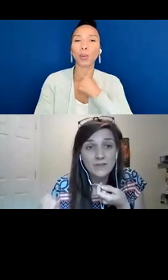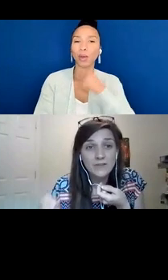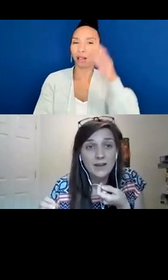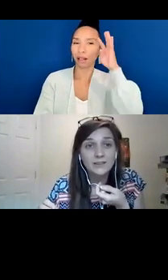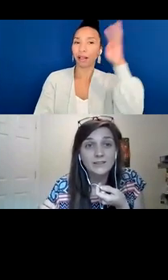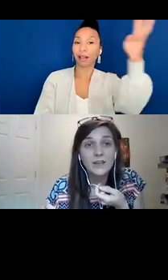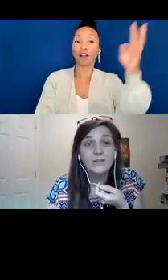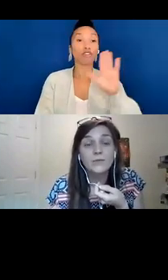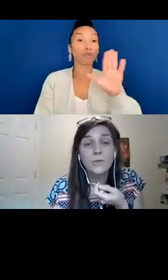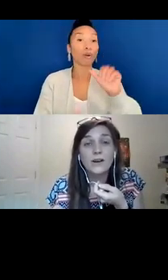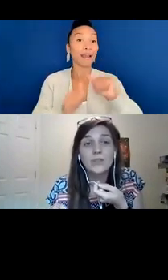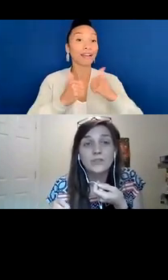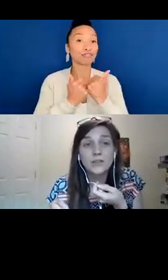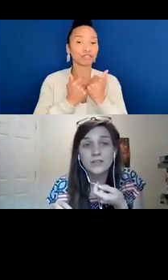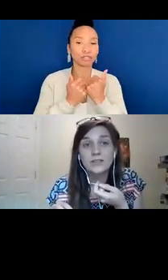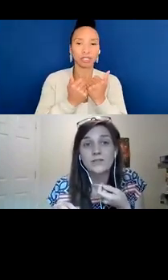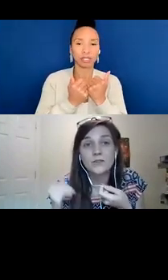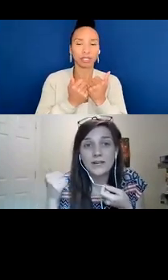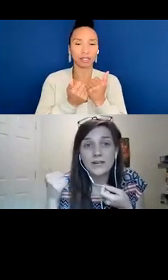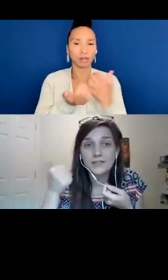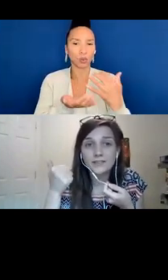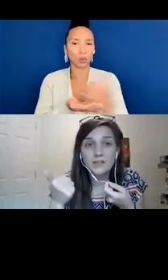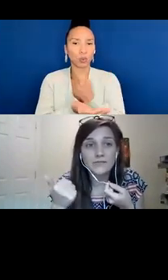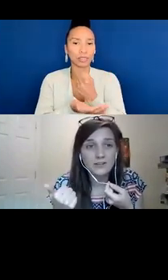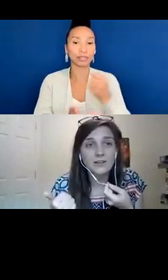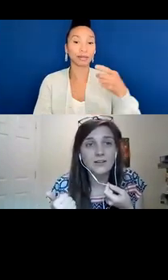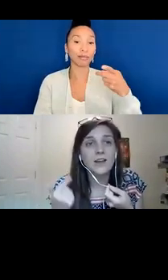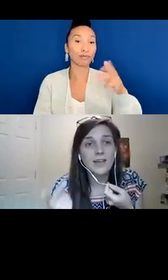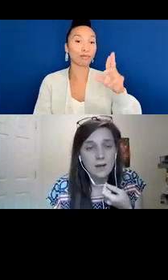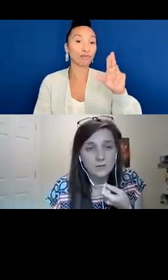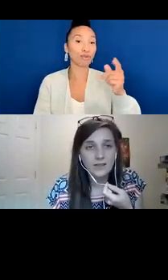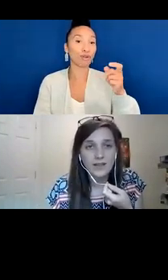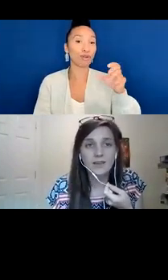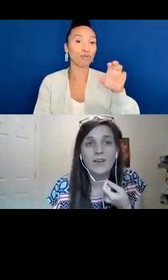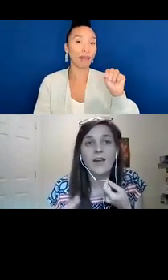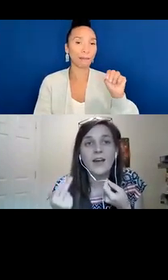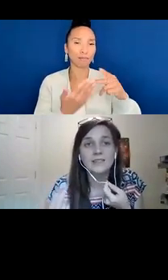funds for the services of crisis intervention, counseling,